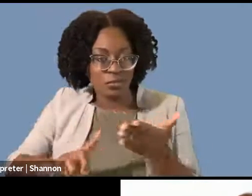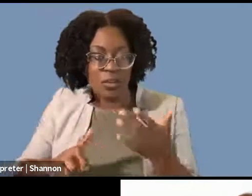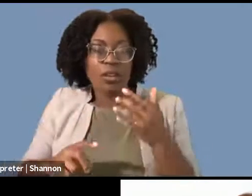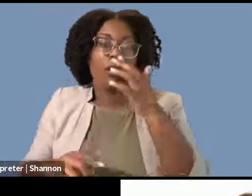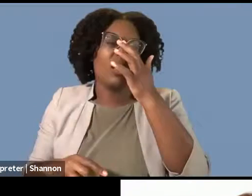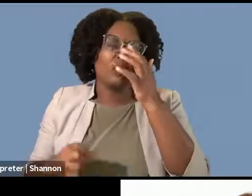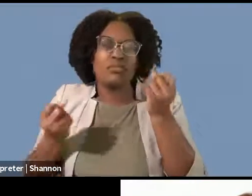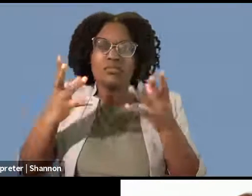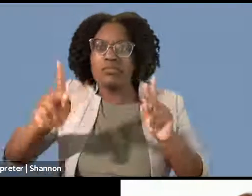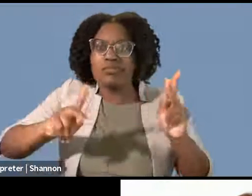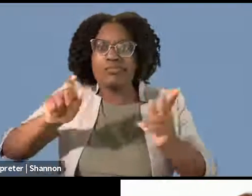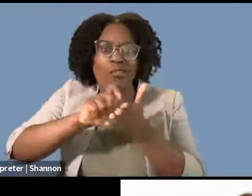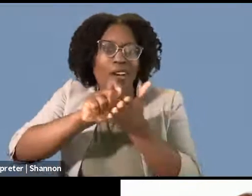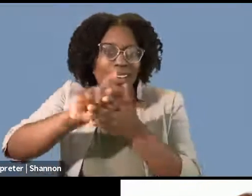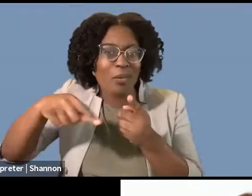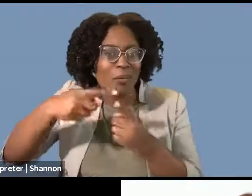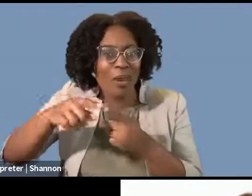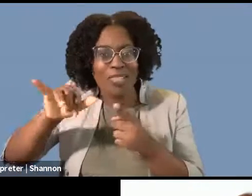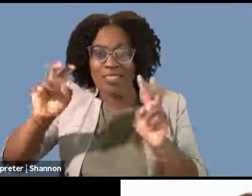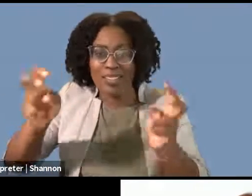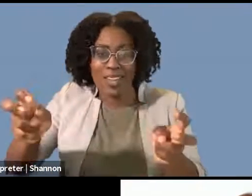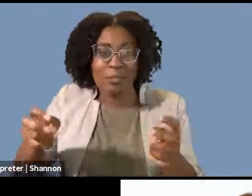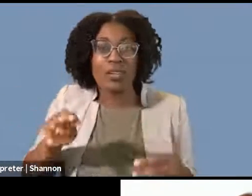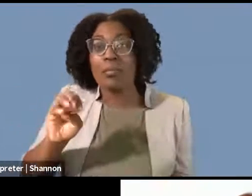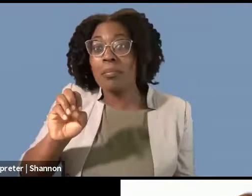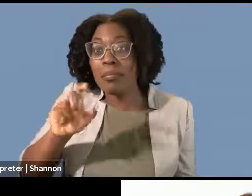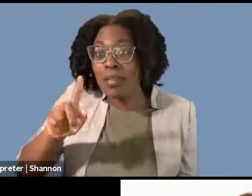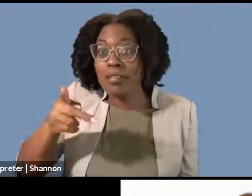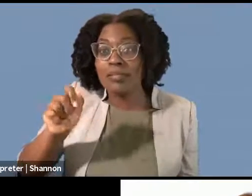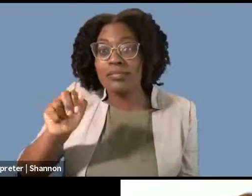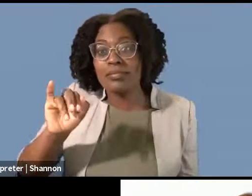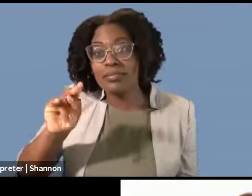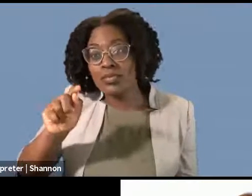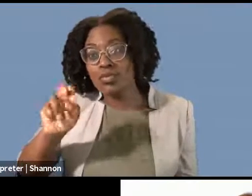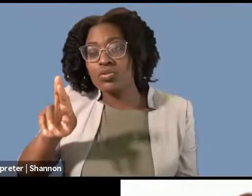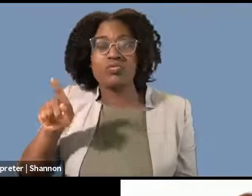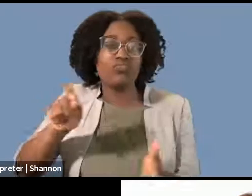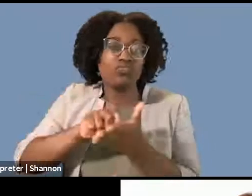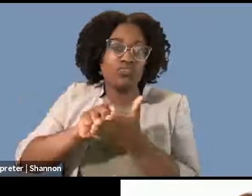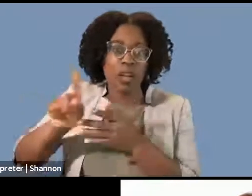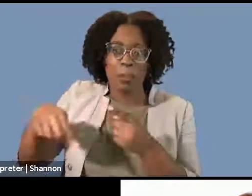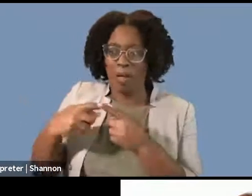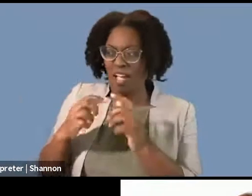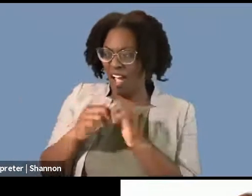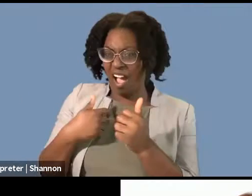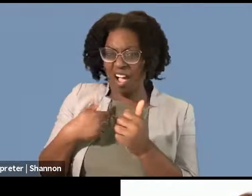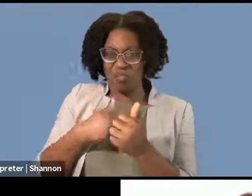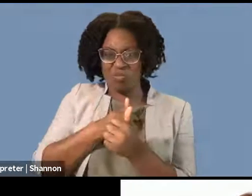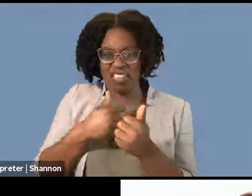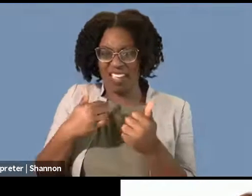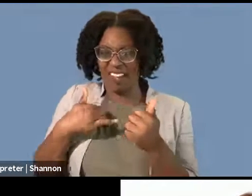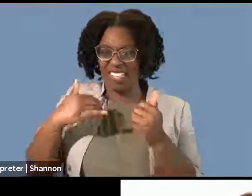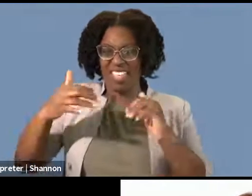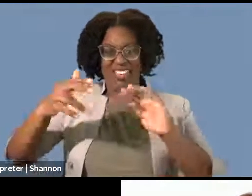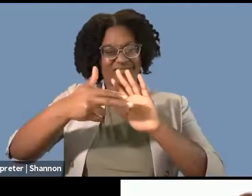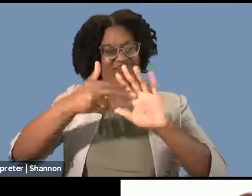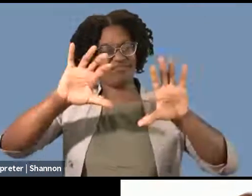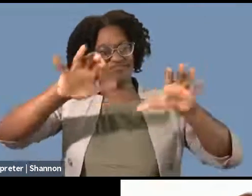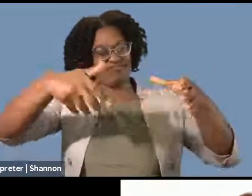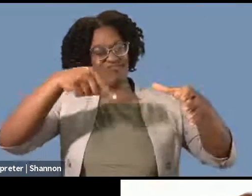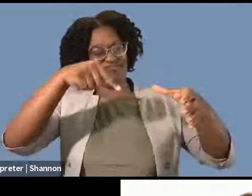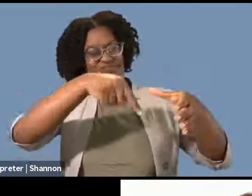Mel Painter has a great book on how we got to the point of people being called white. There is a lot